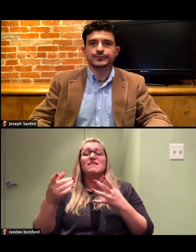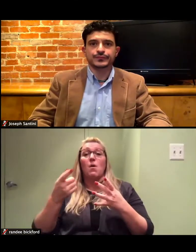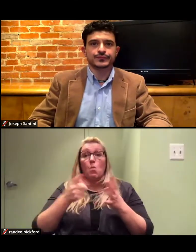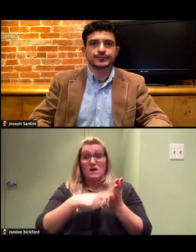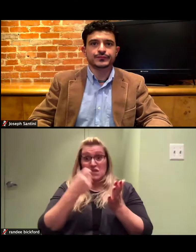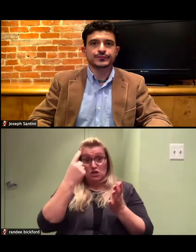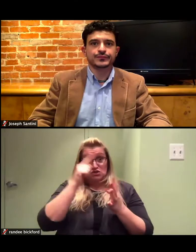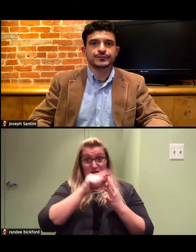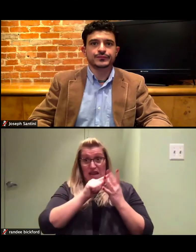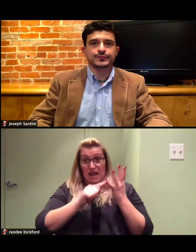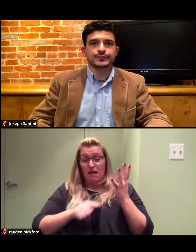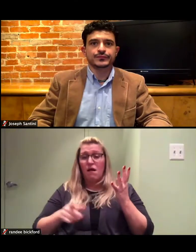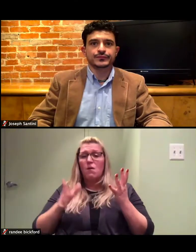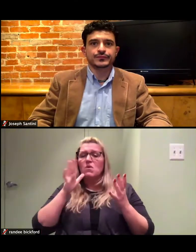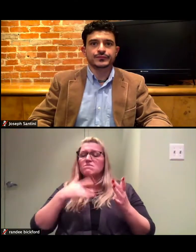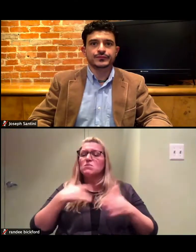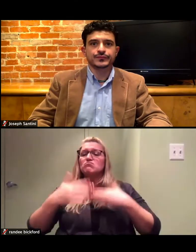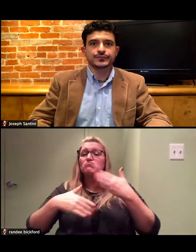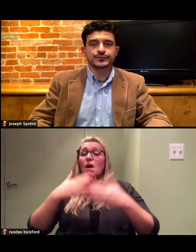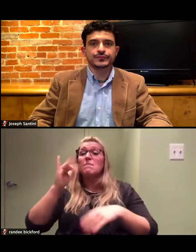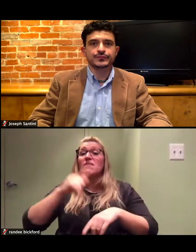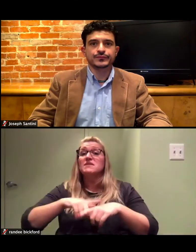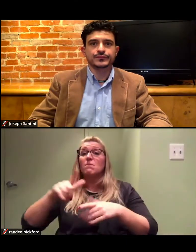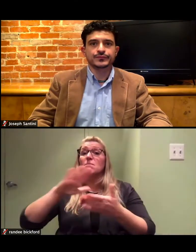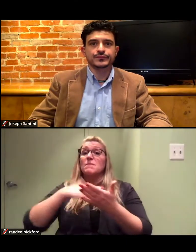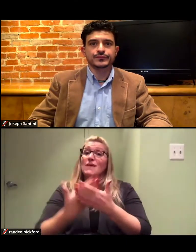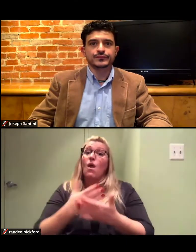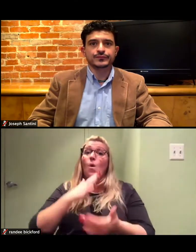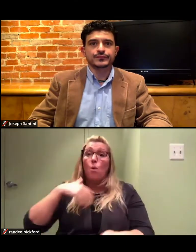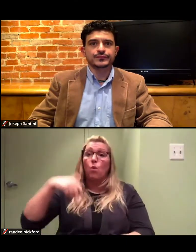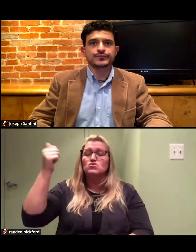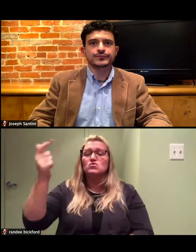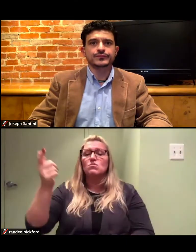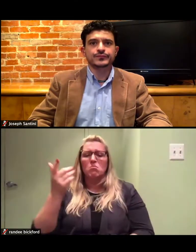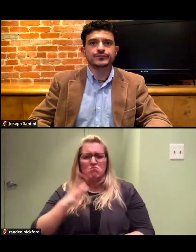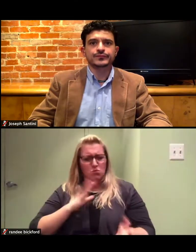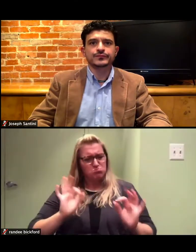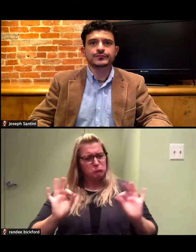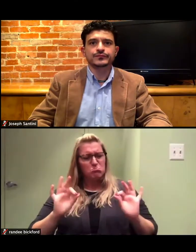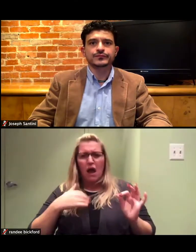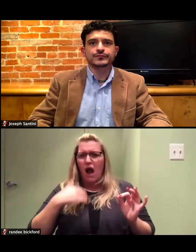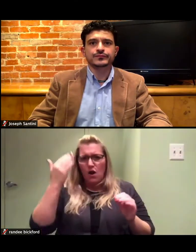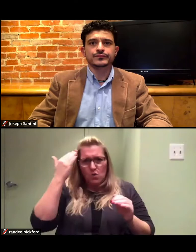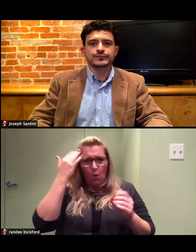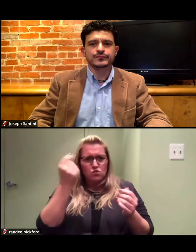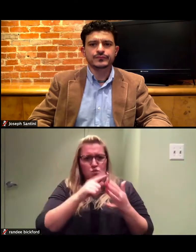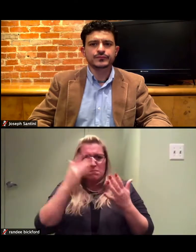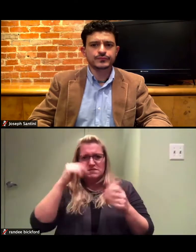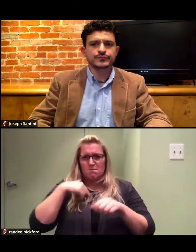To be able to have choices once they understand the principles, then as they get older,